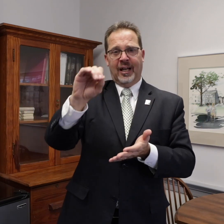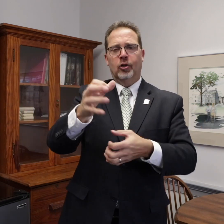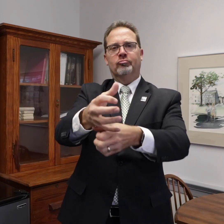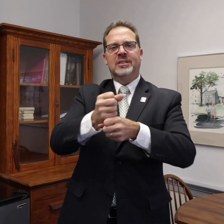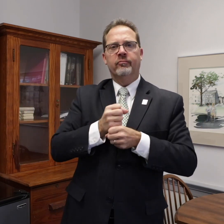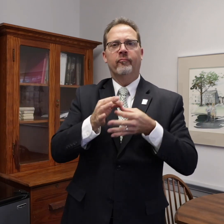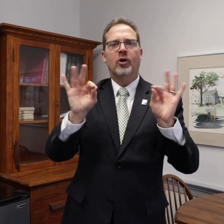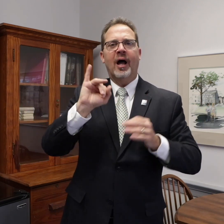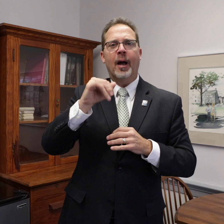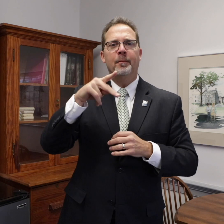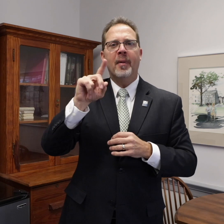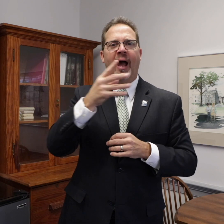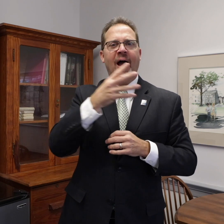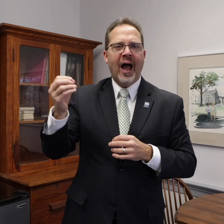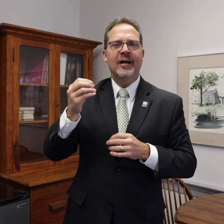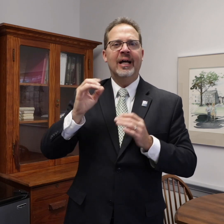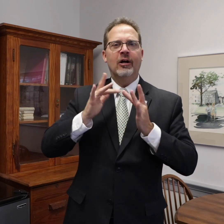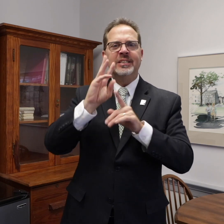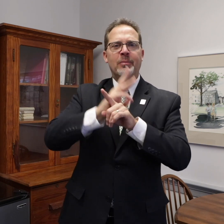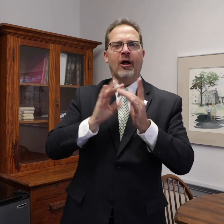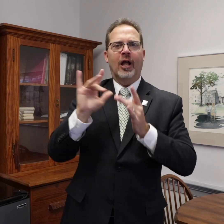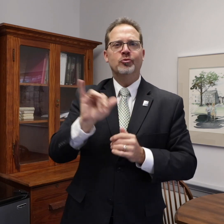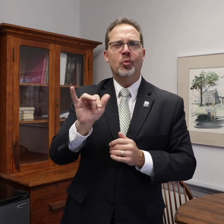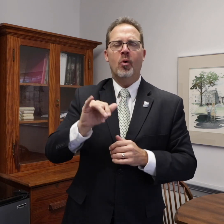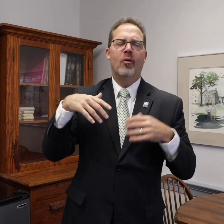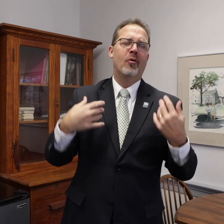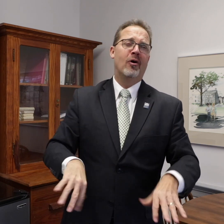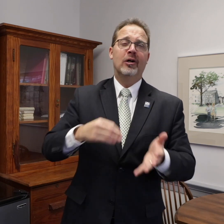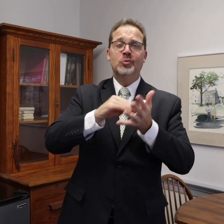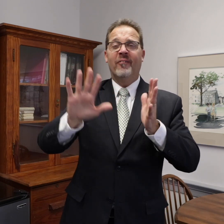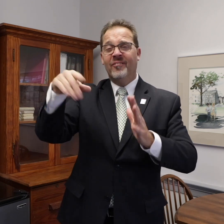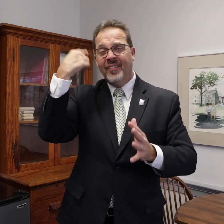getting a free iPad and 6-months of free internet. The students’ reaction to